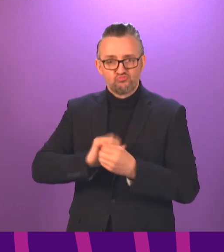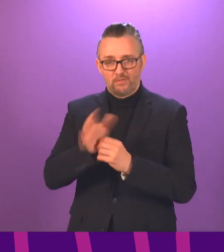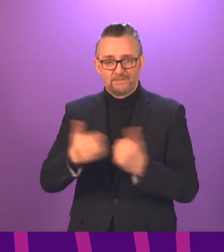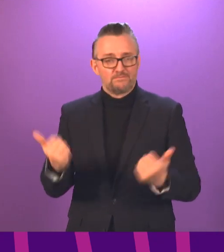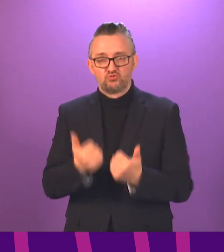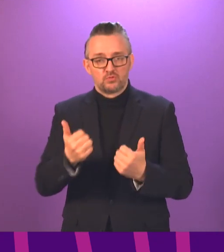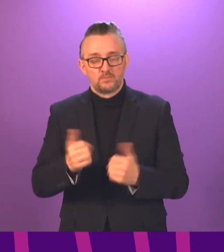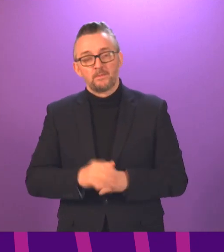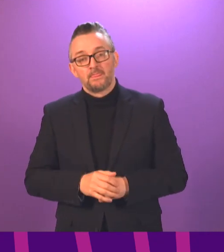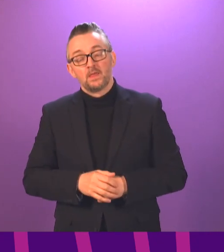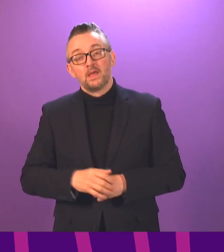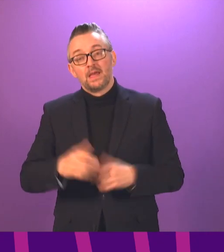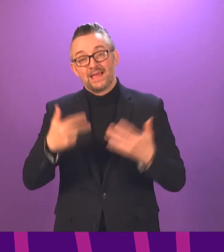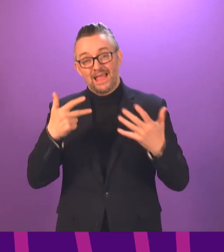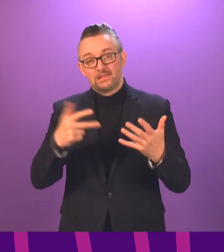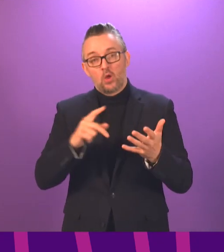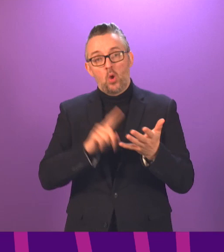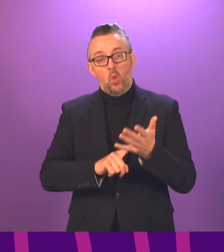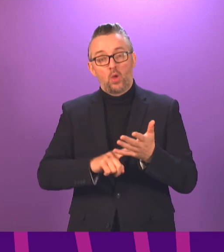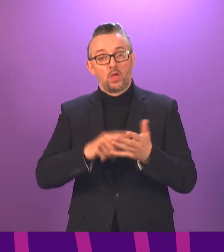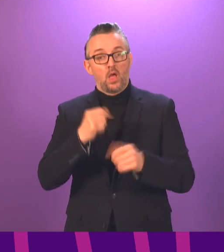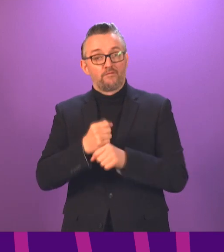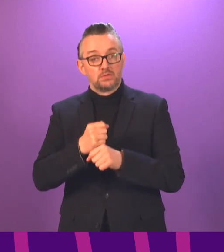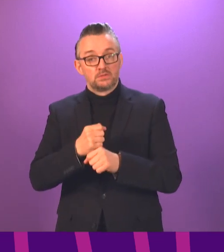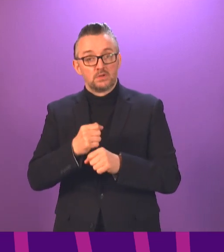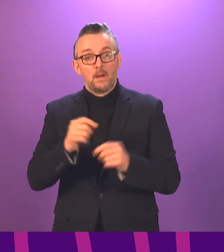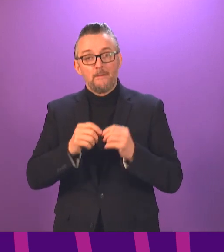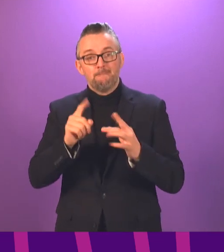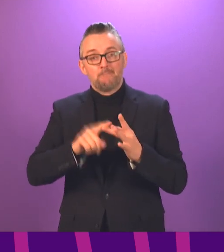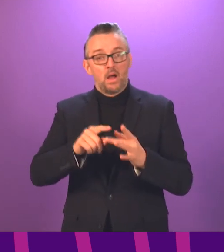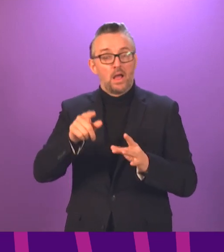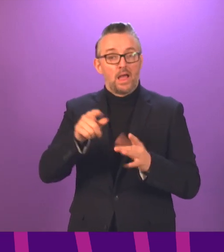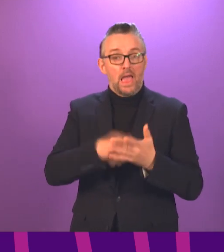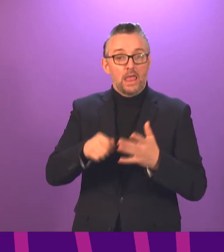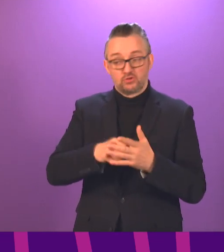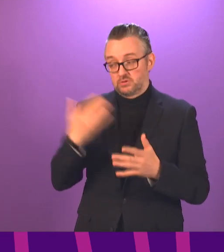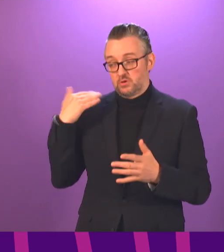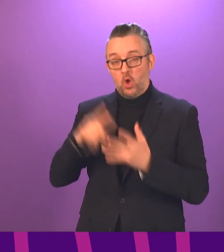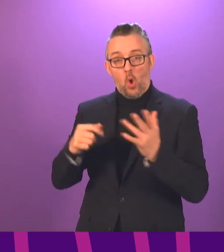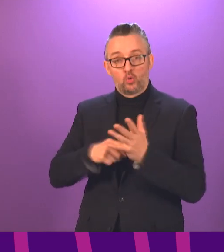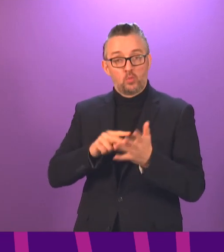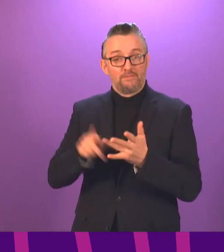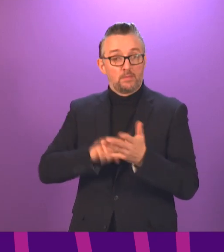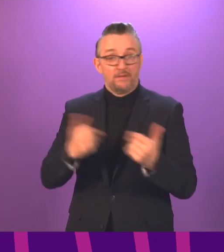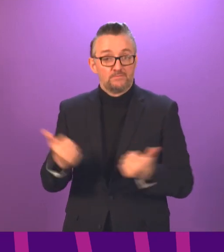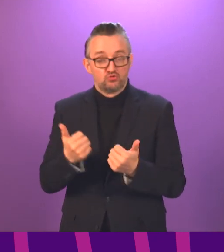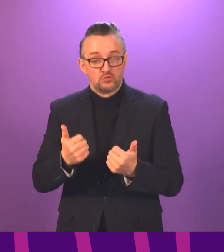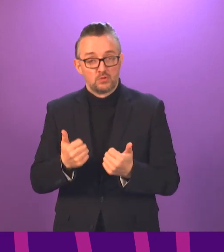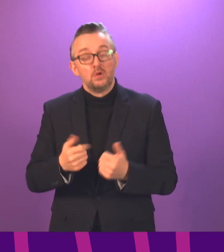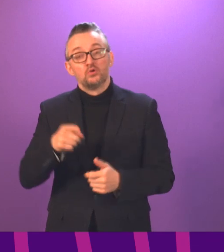that eight local government by-elections were held in Scotland during October and November. Ahead of those elections, the Electoral Management Board